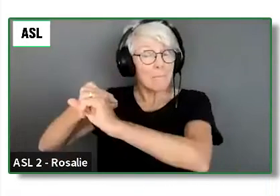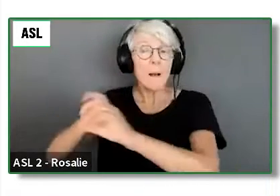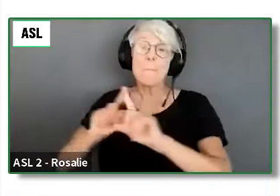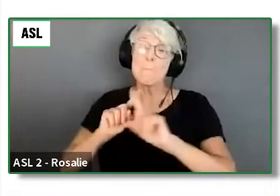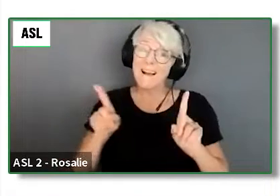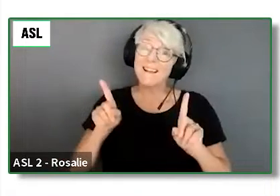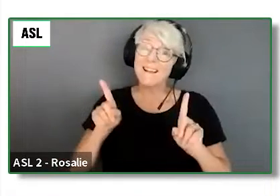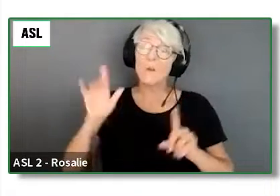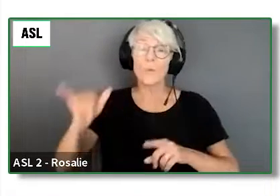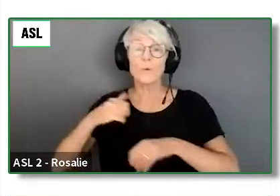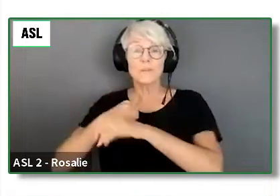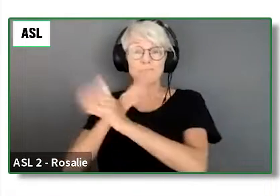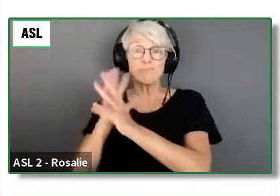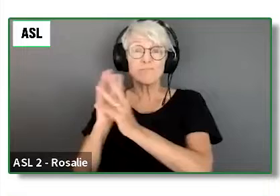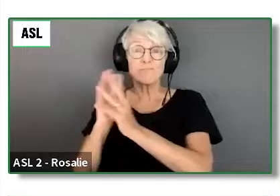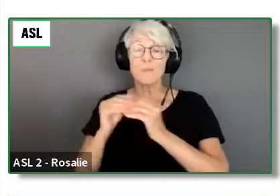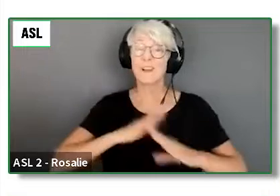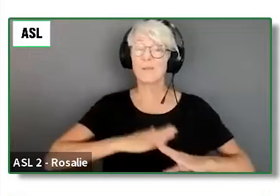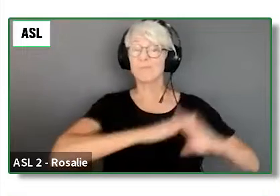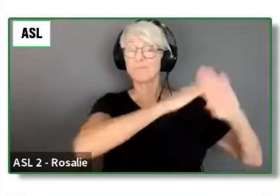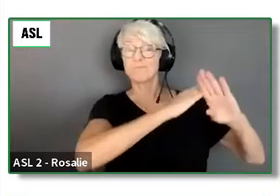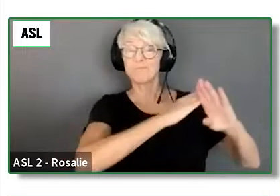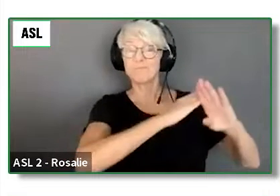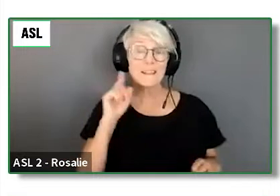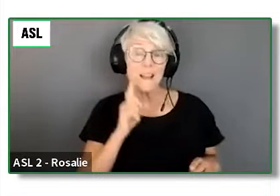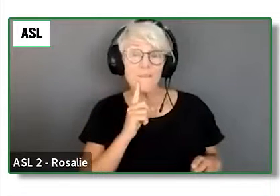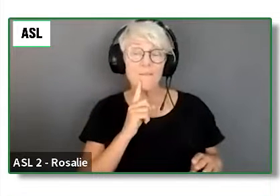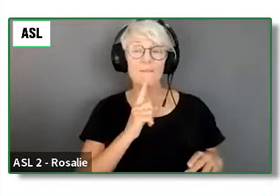people who are deaf blind and neurodiverse.